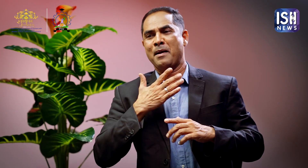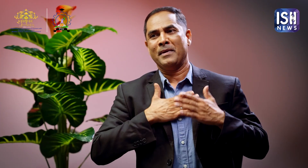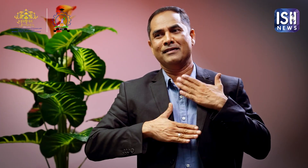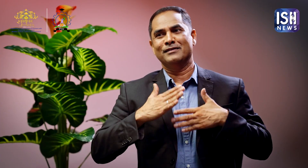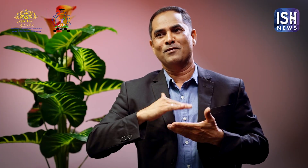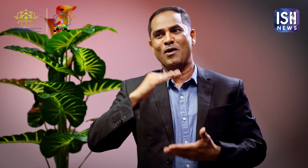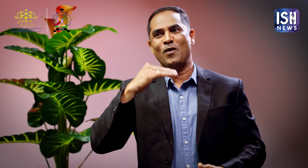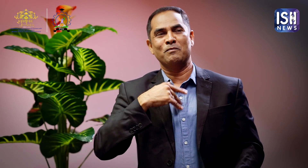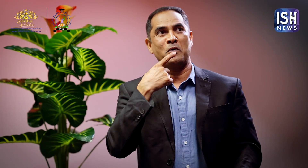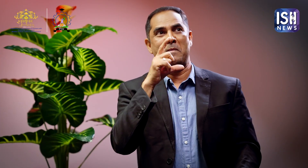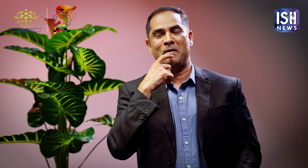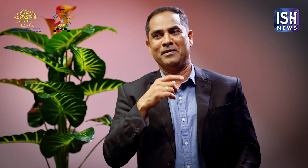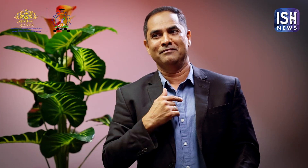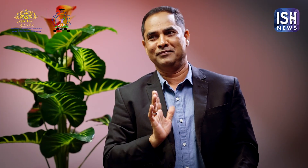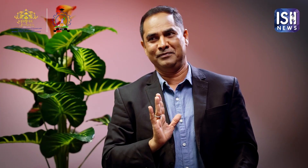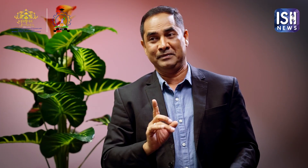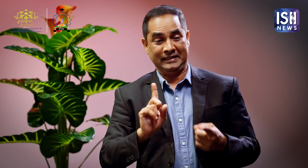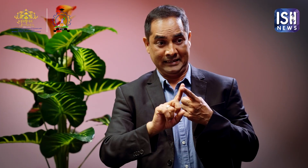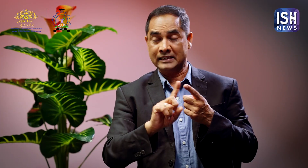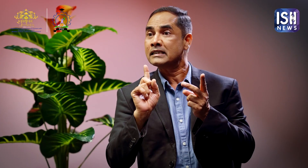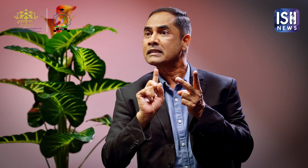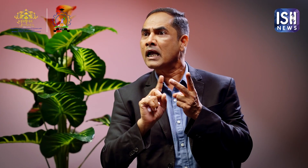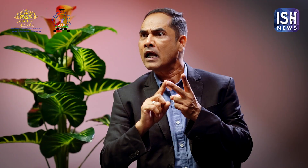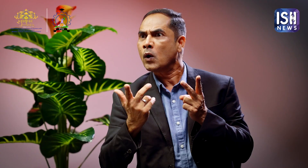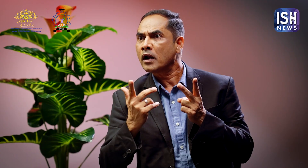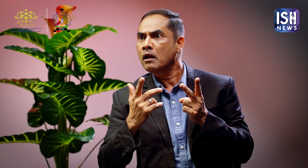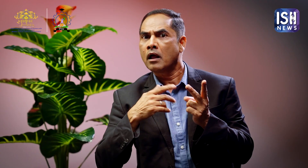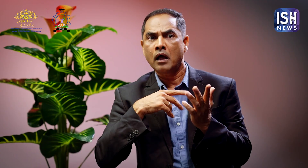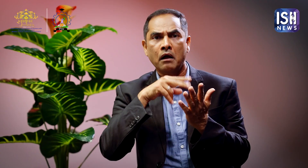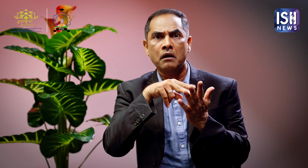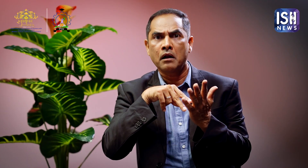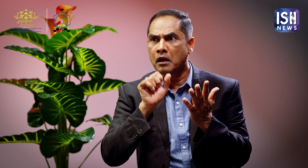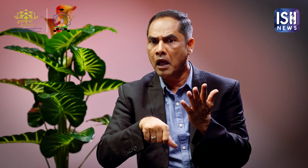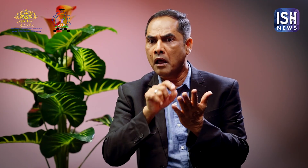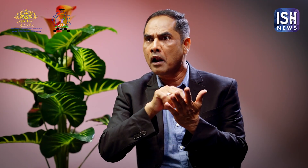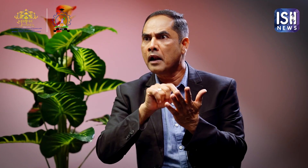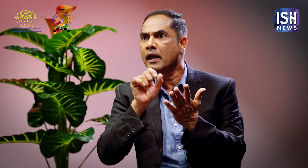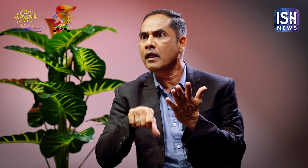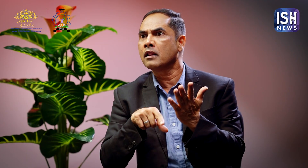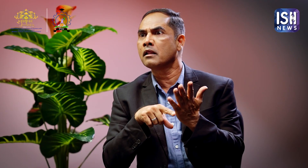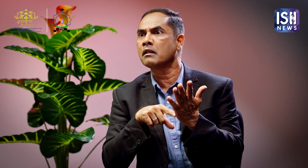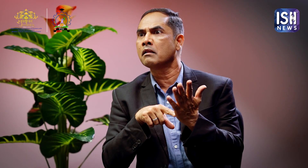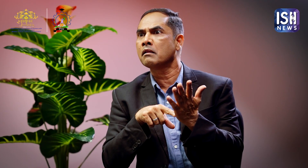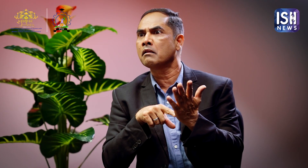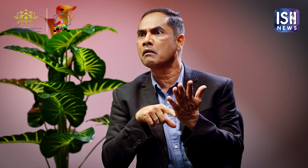I am perhaps the most patient, as I never complained or demanded an interpreter. Additionally, I had strong reading and writing skills, another ability I relied on.